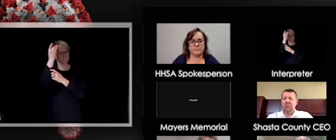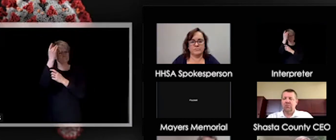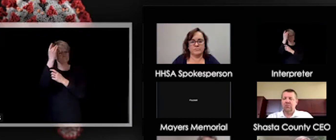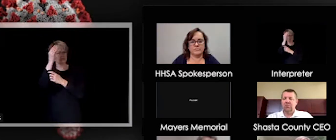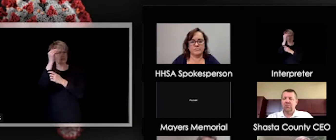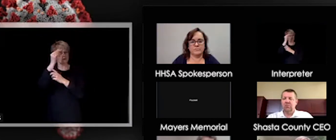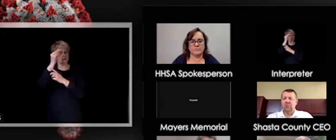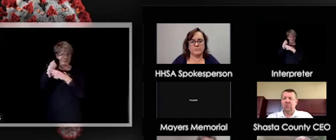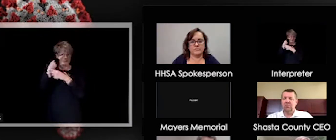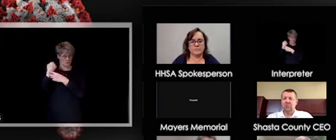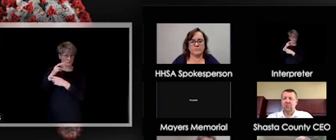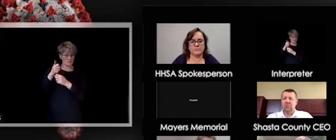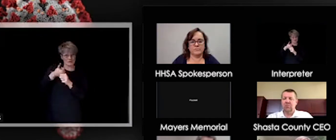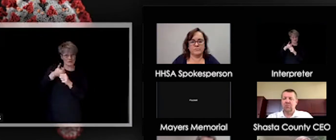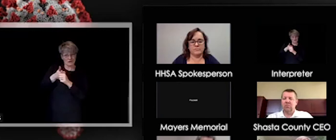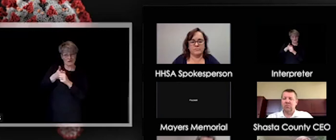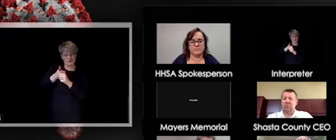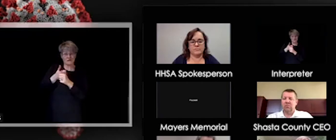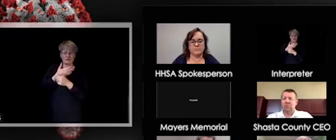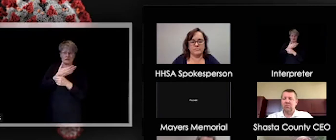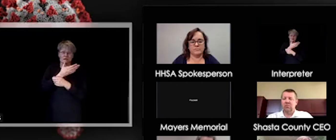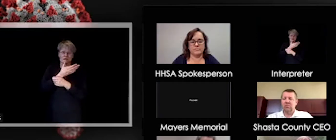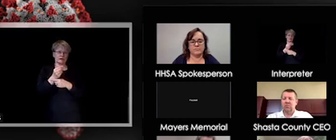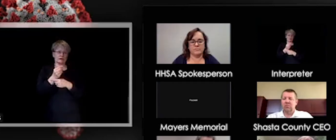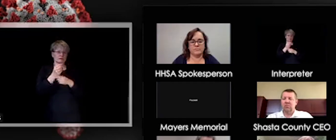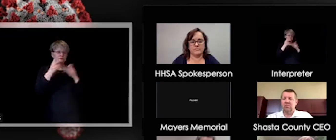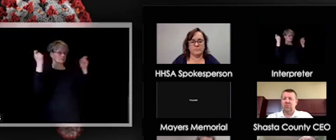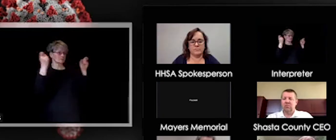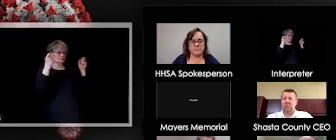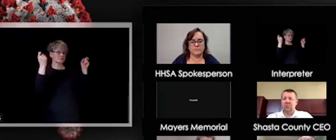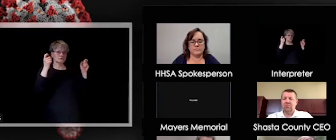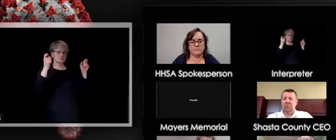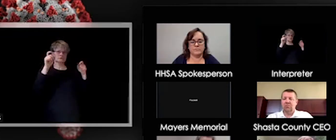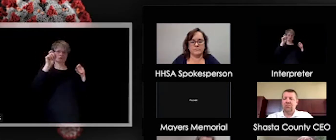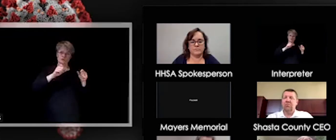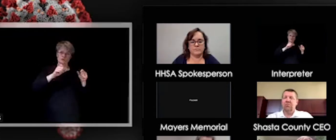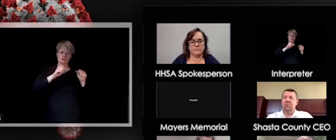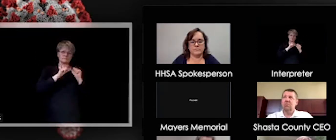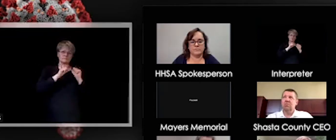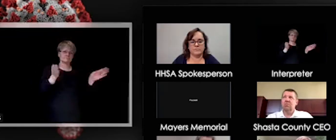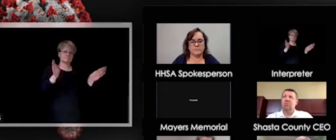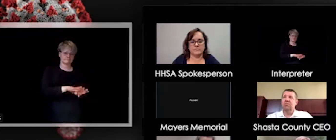do not recommend they be visited right now. Other questions?